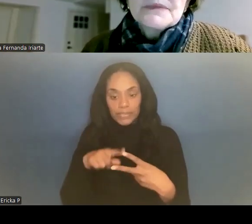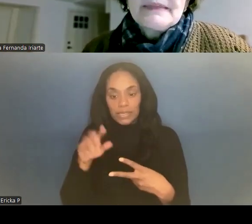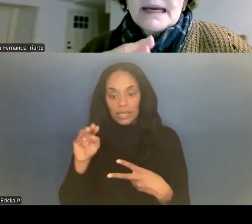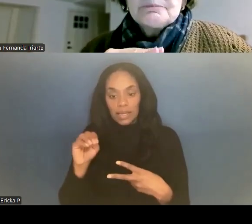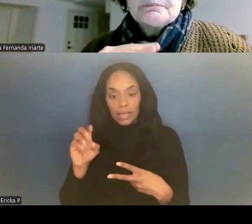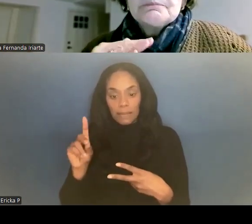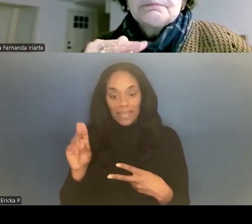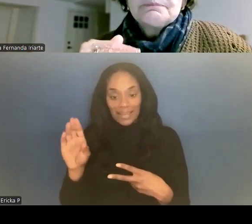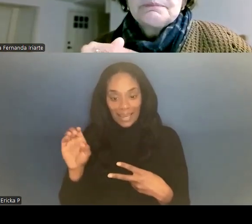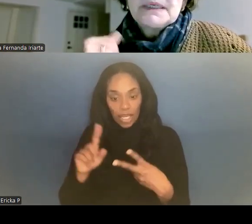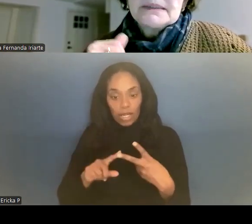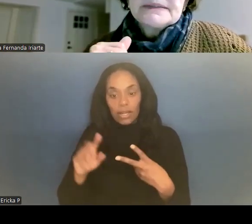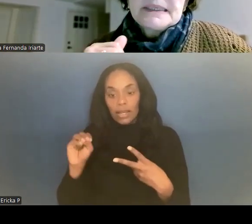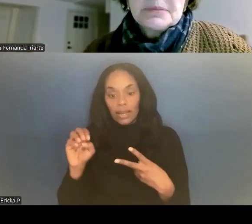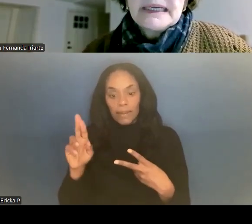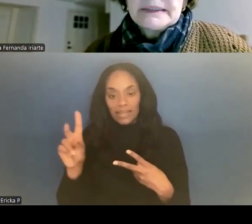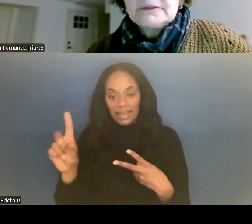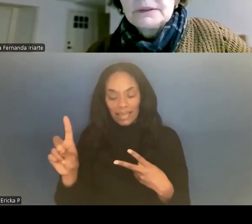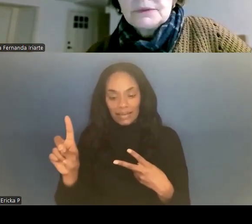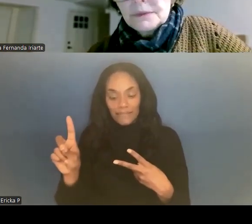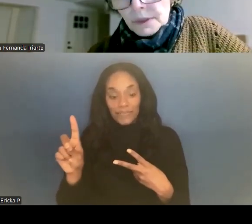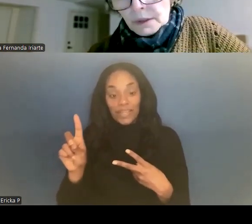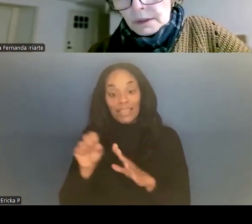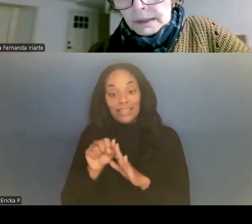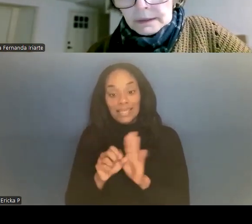And that, state plan includes